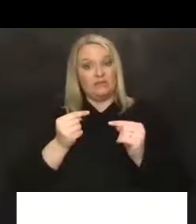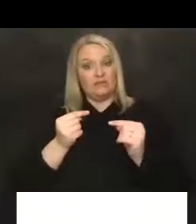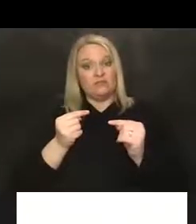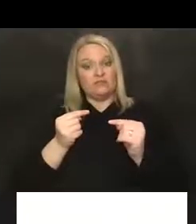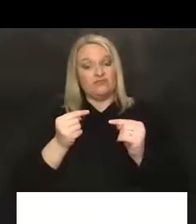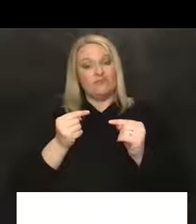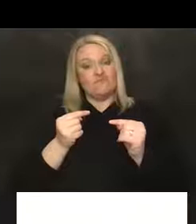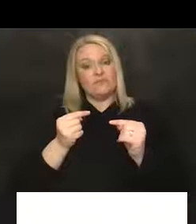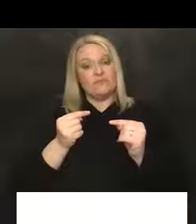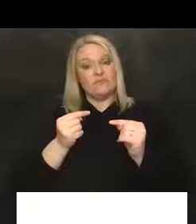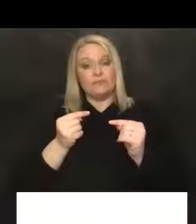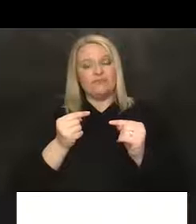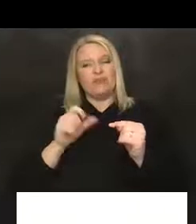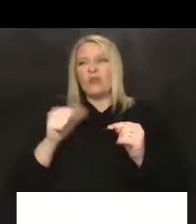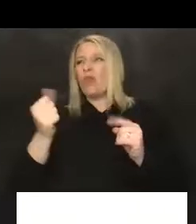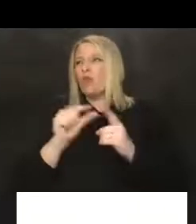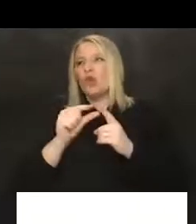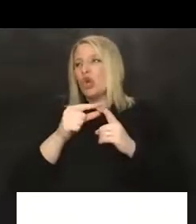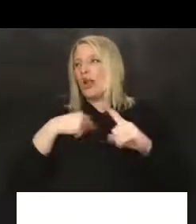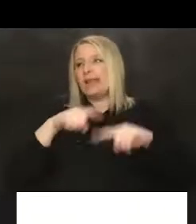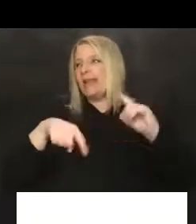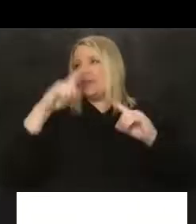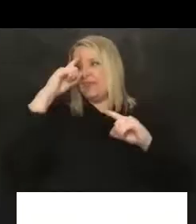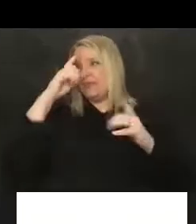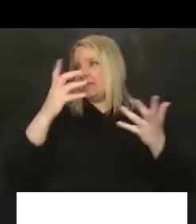there's no other word, I can't even think of a better word to say it, but it isn't as restrictive